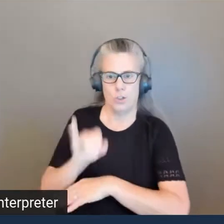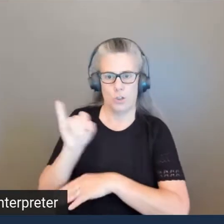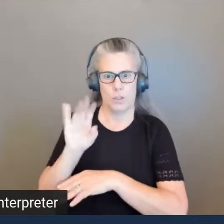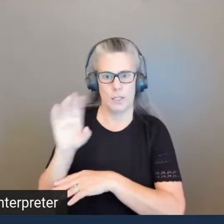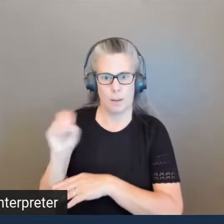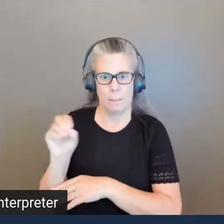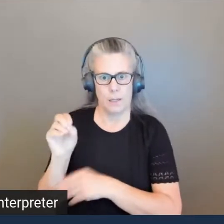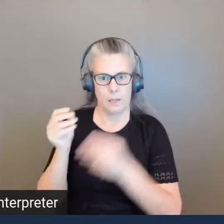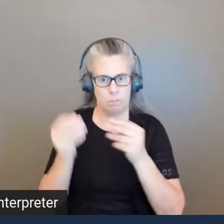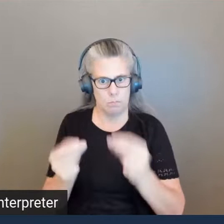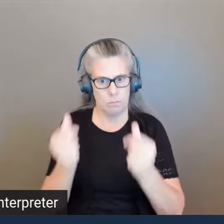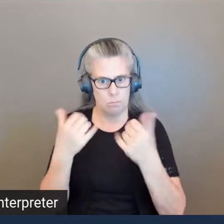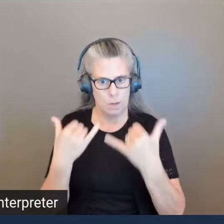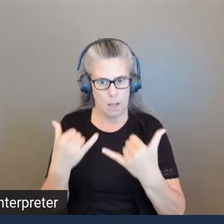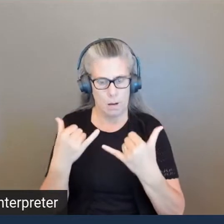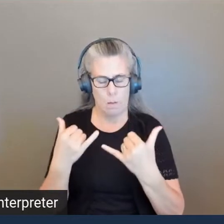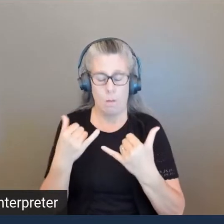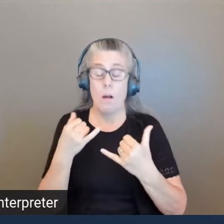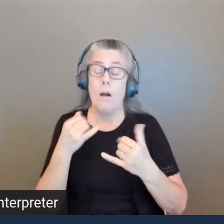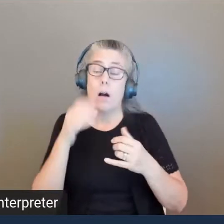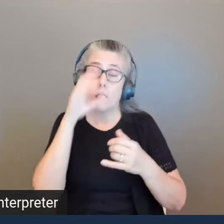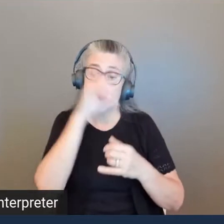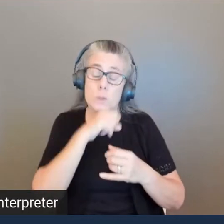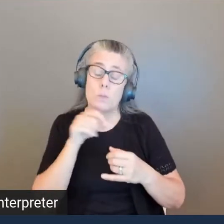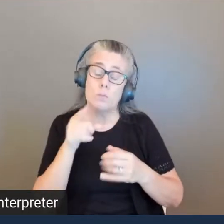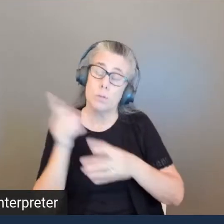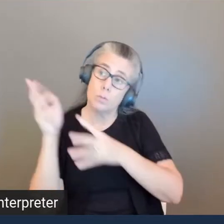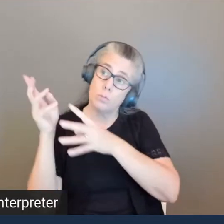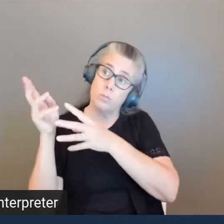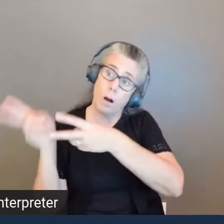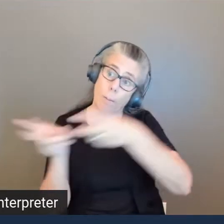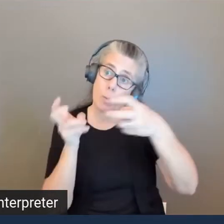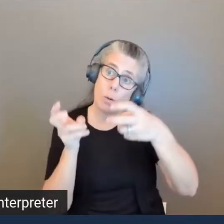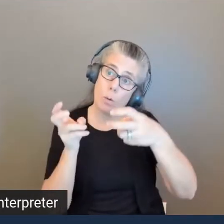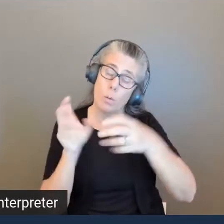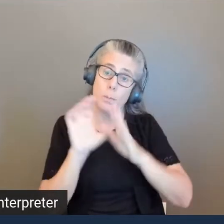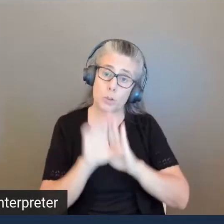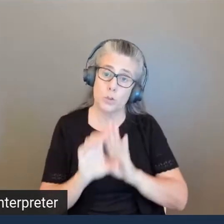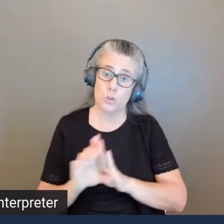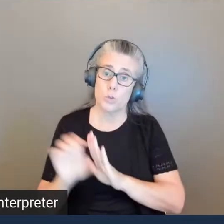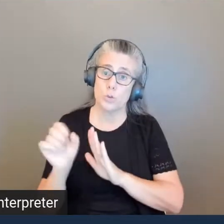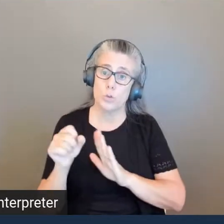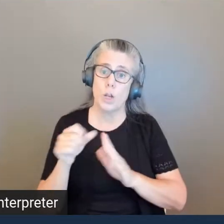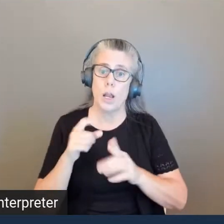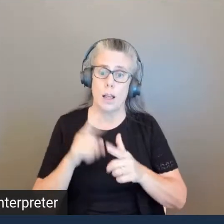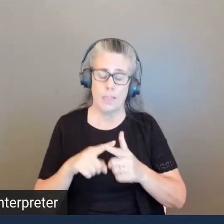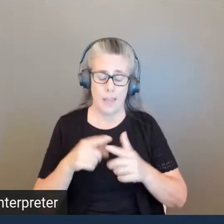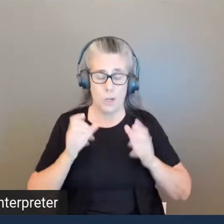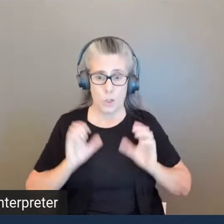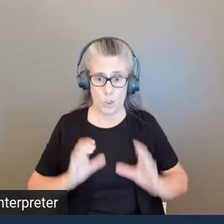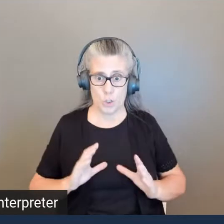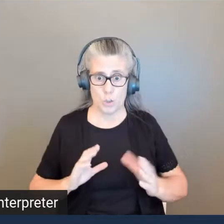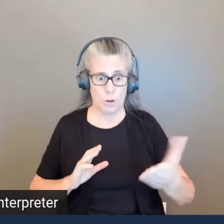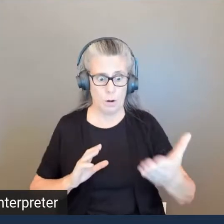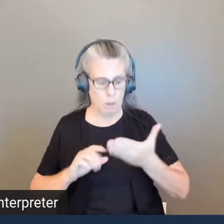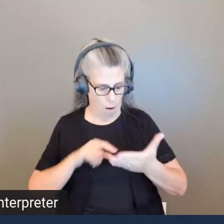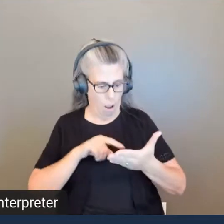that the workflows that you upload these pictures and then you get a notification back saying that, hey, you know what, the status of your claim is ready.